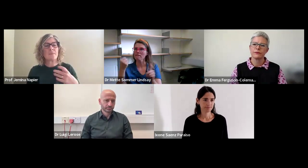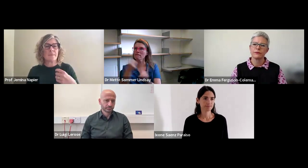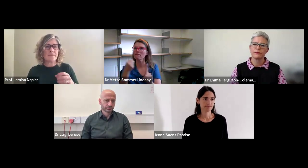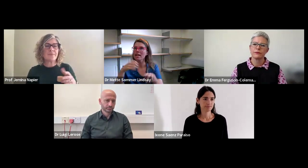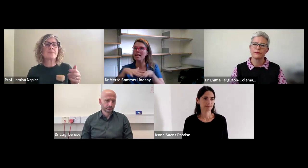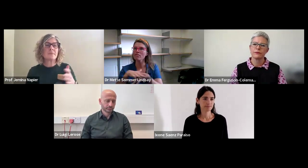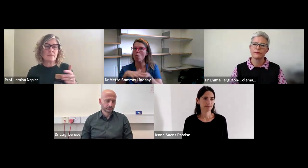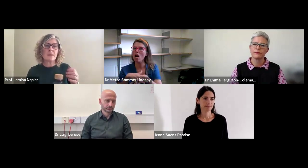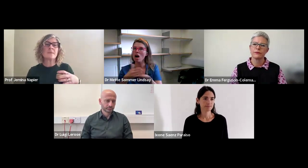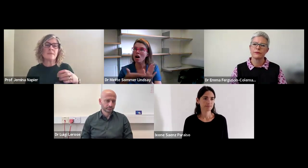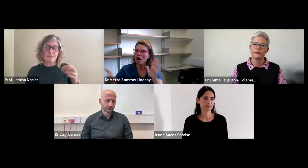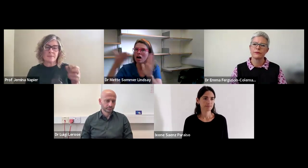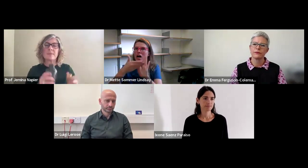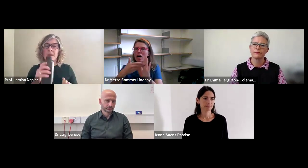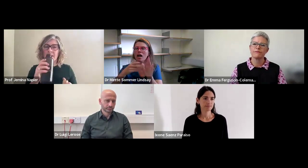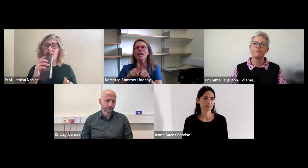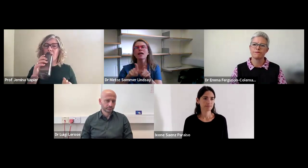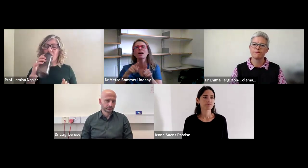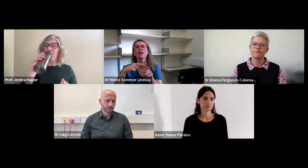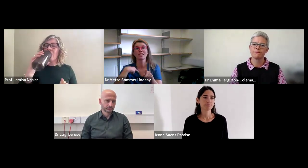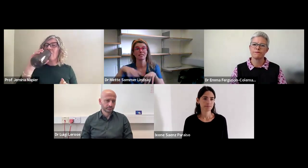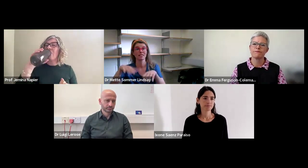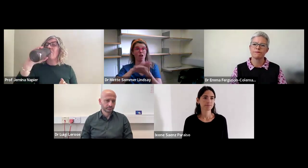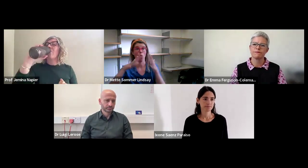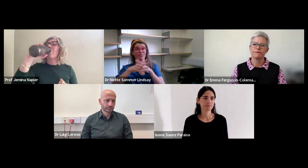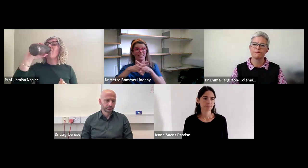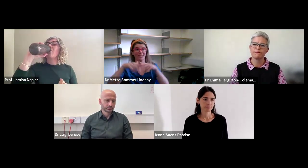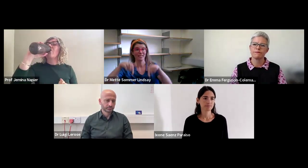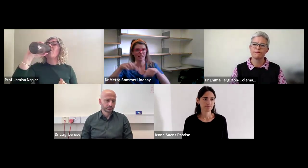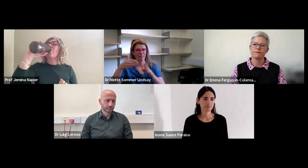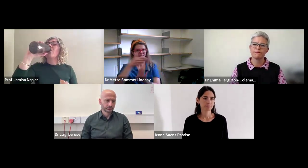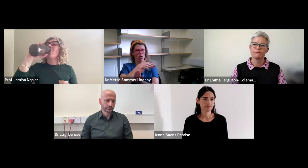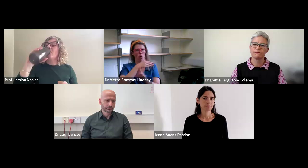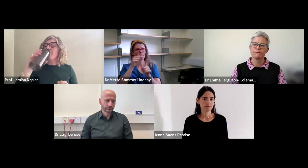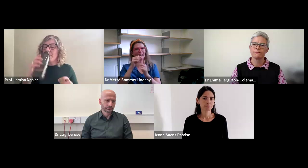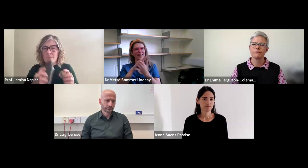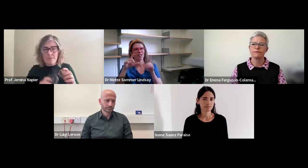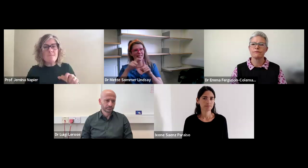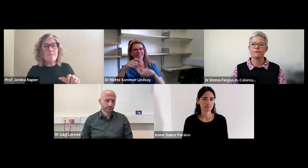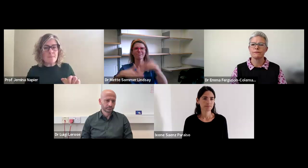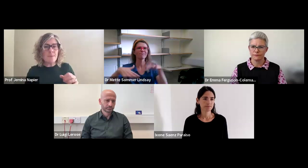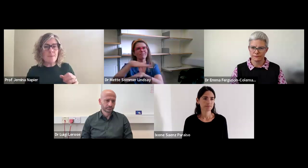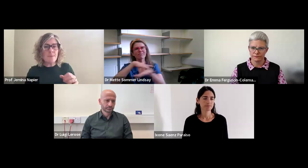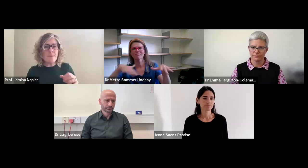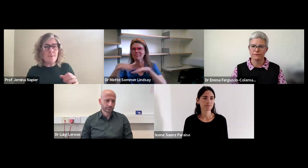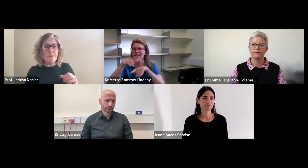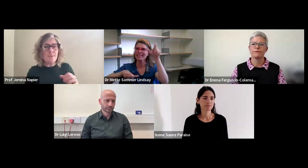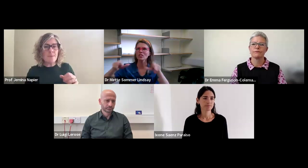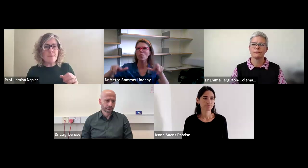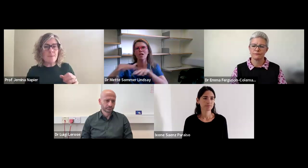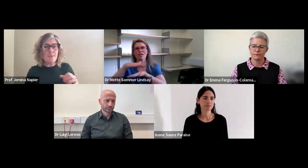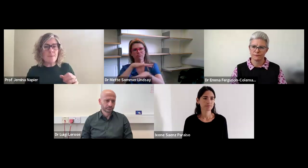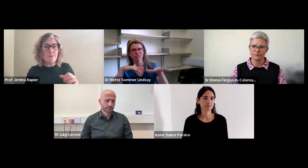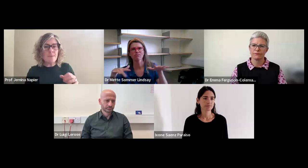covid time. Networking obviously required a bit of extra effort and I had done my PhD at Heriot-Watt,